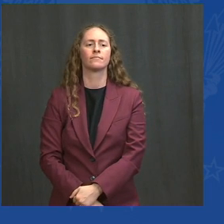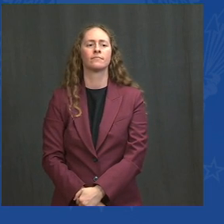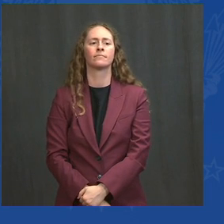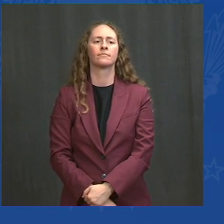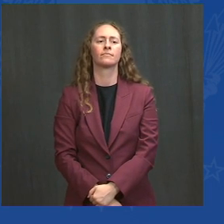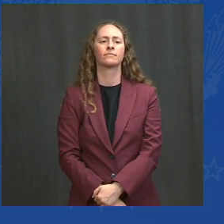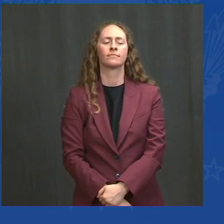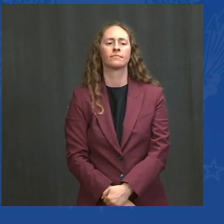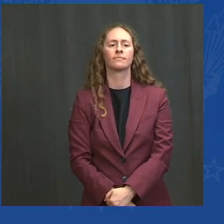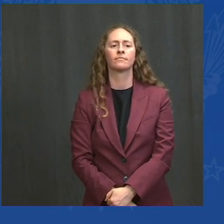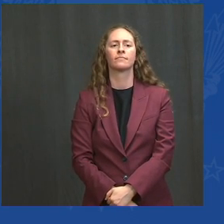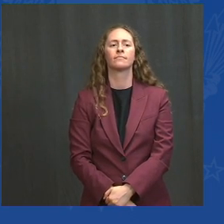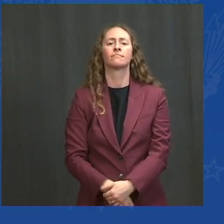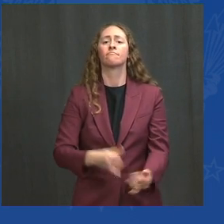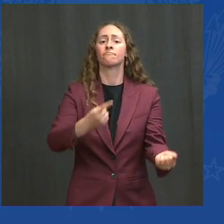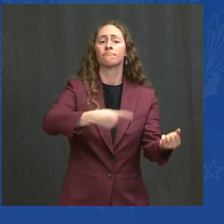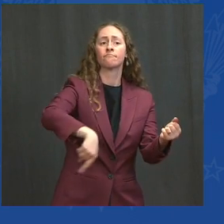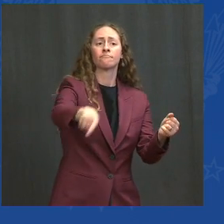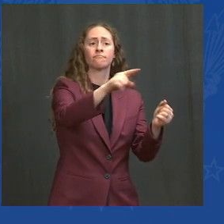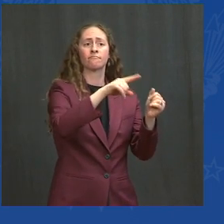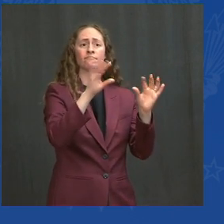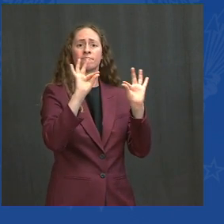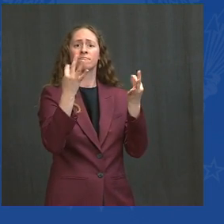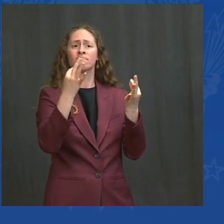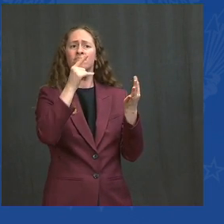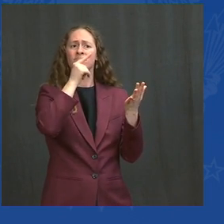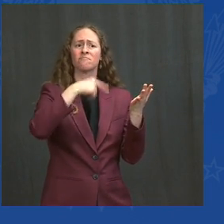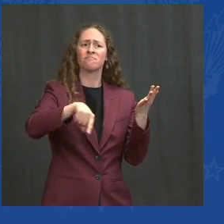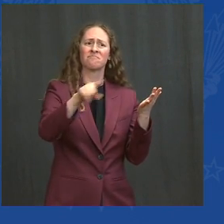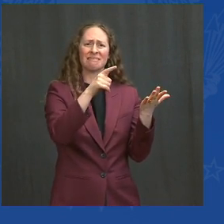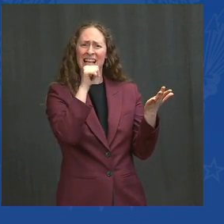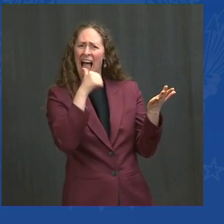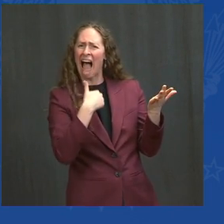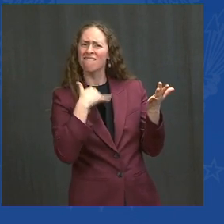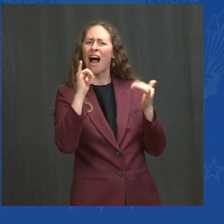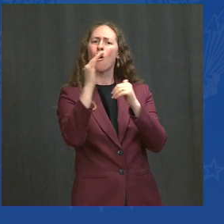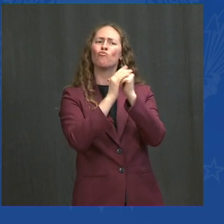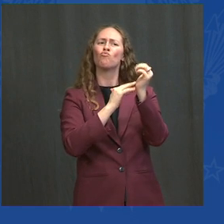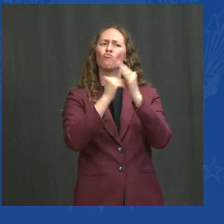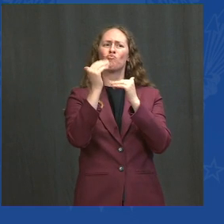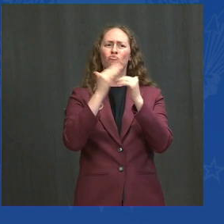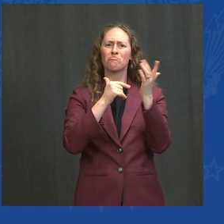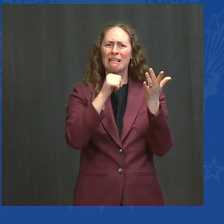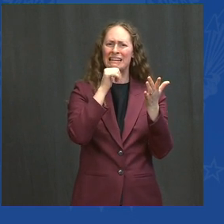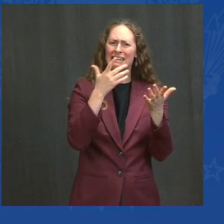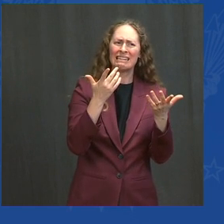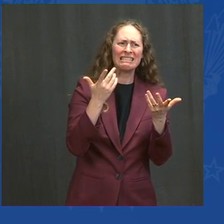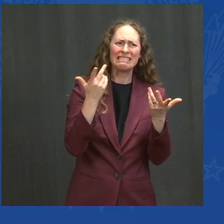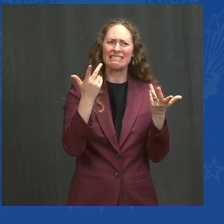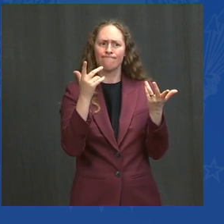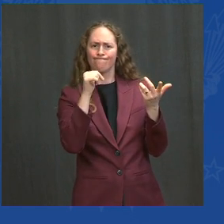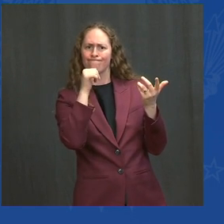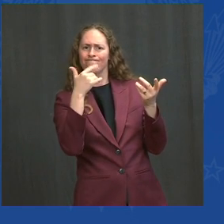don't have that big a tax bill, they don't get anything from this. So, we changed the law this year,